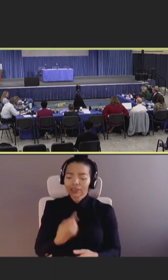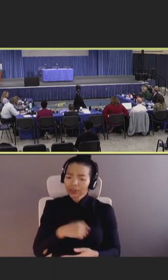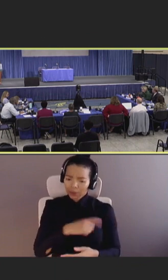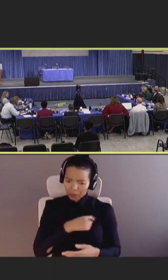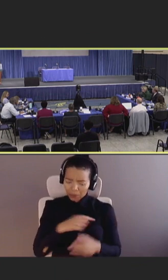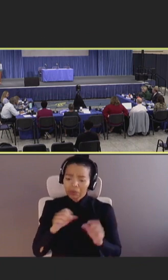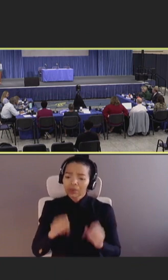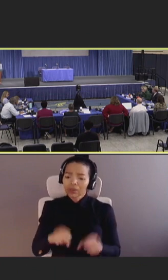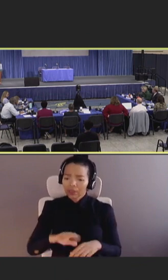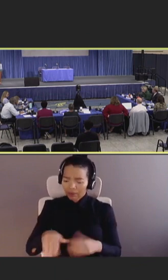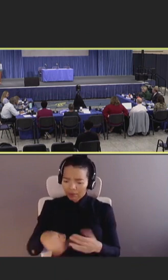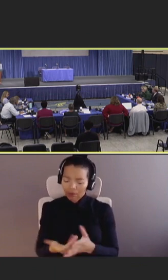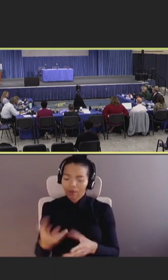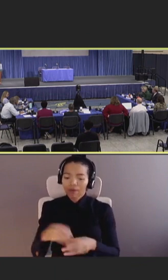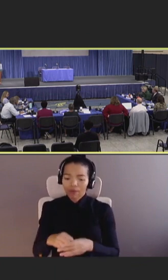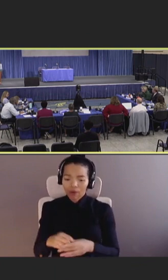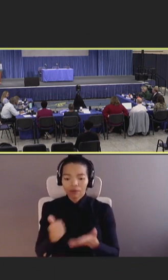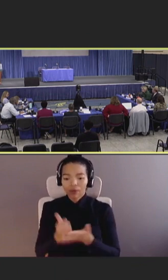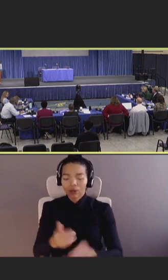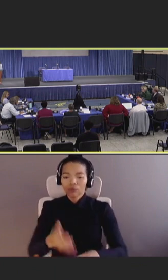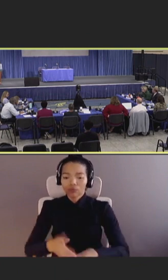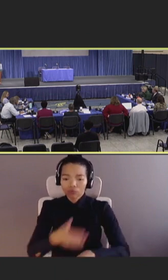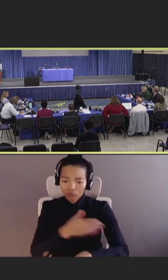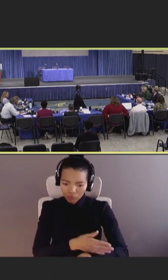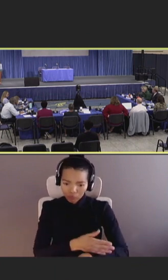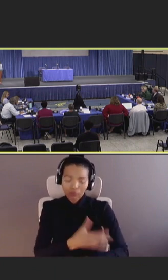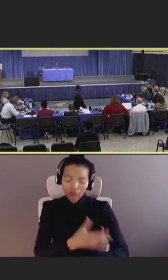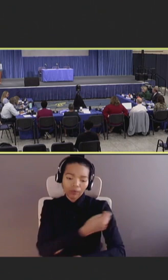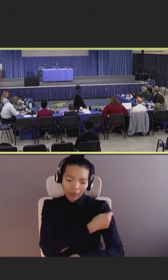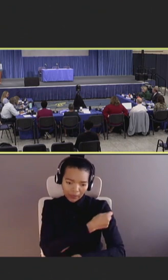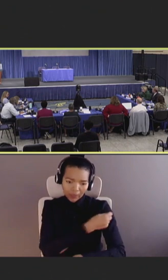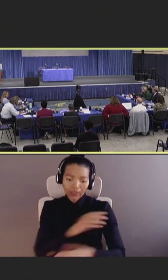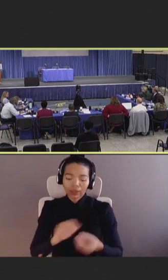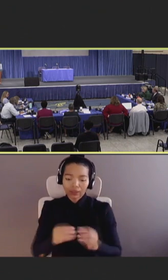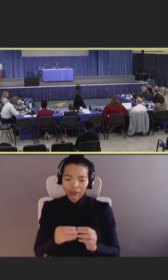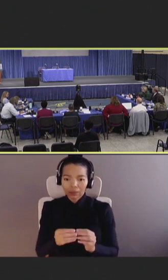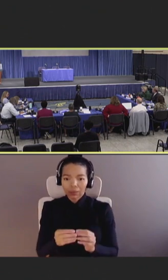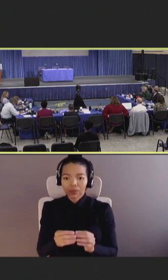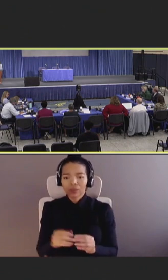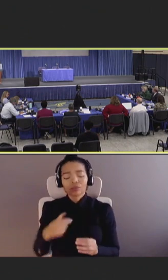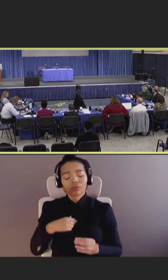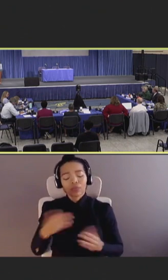vaccination. I urge all of you and the rest of us in the vaccination and public health communities